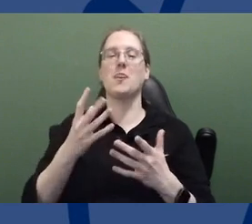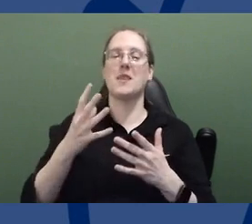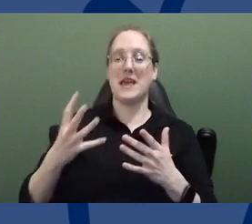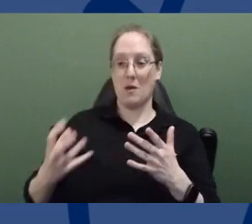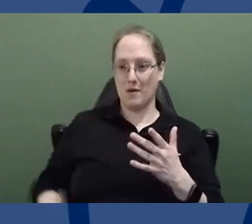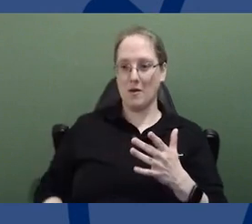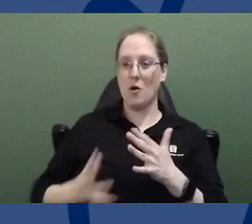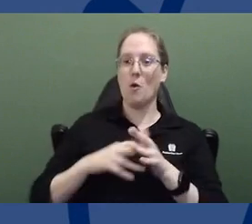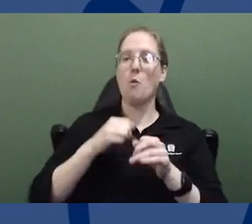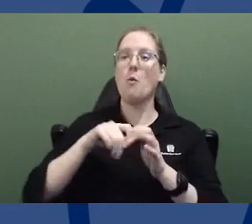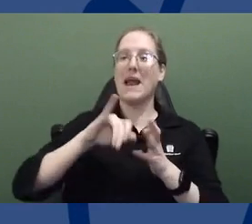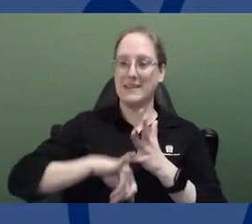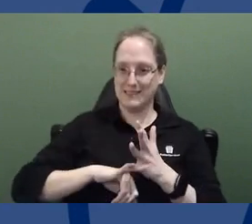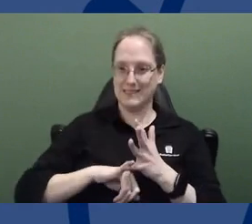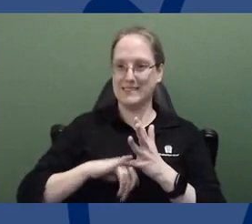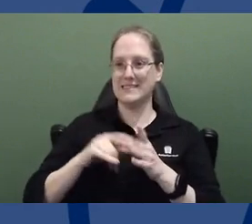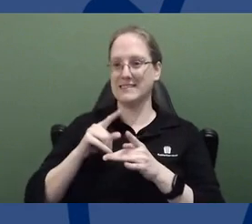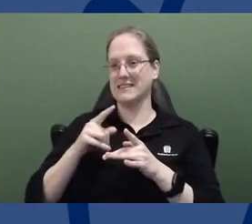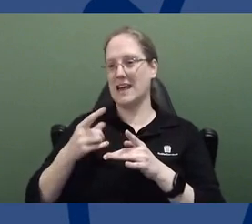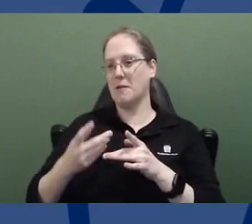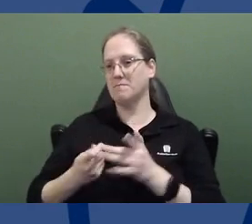but that's the basic calculation.